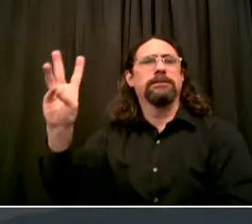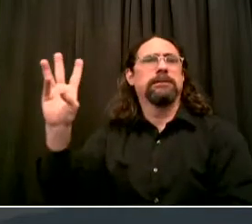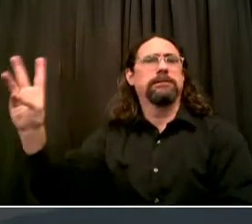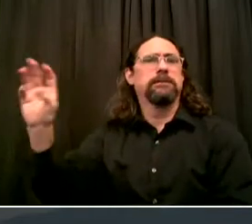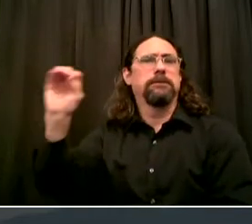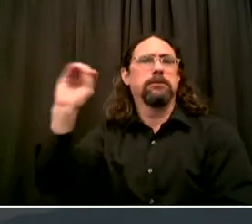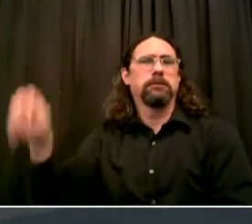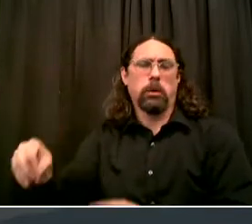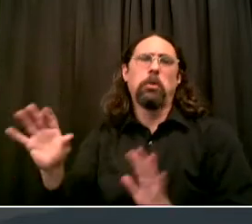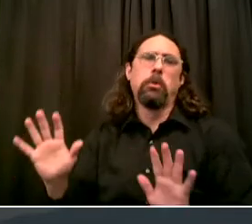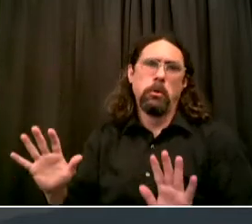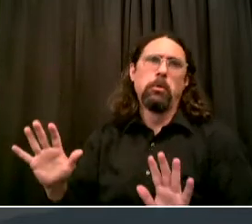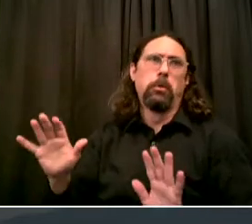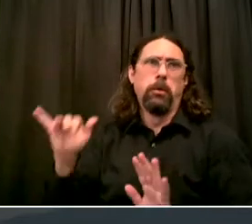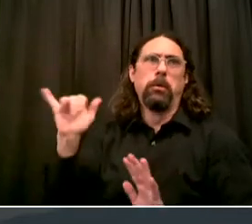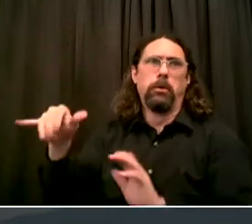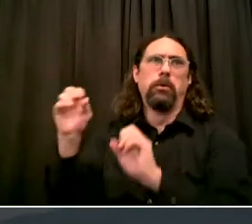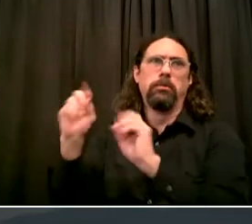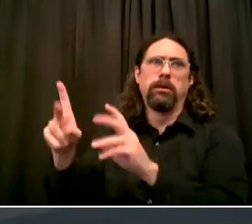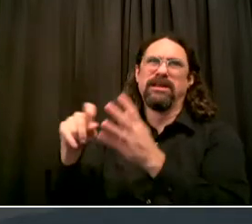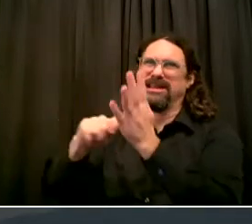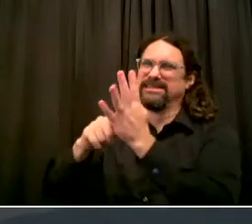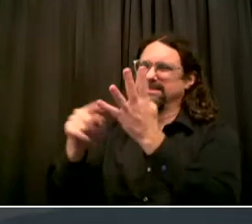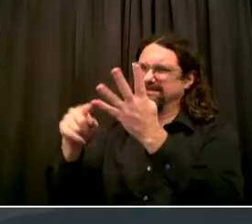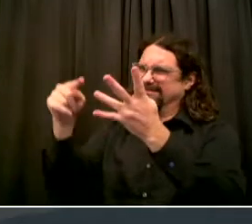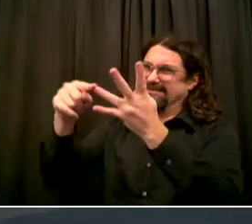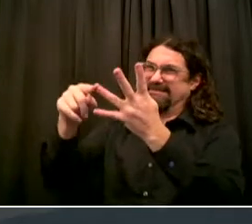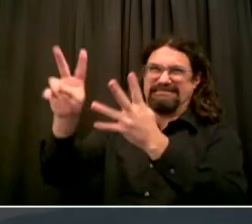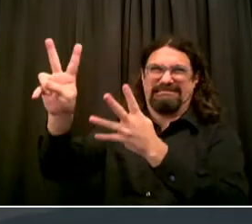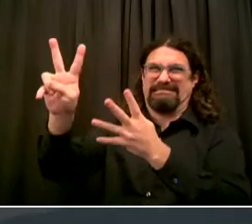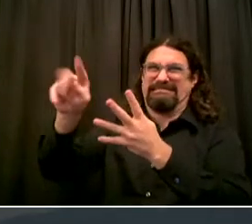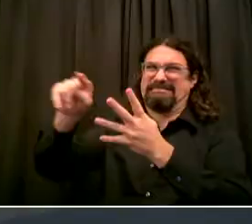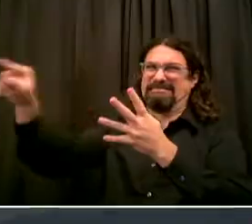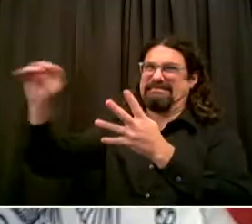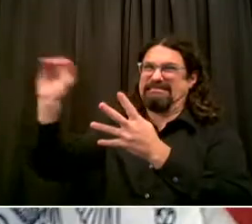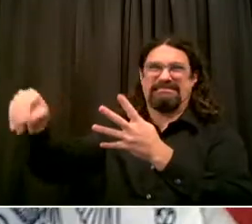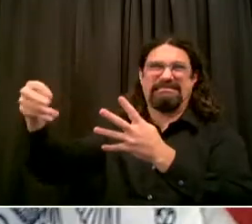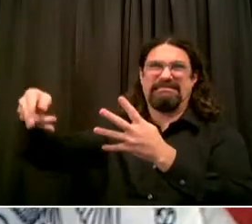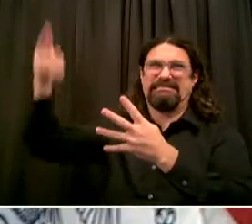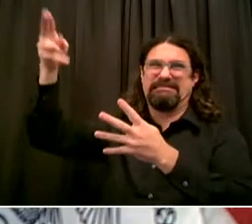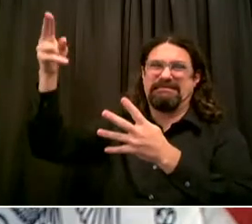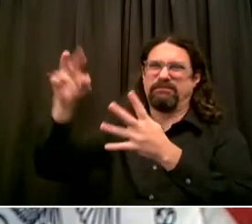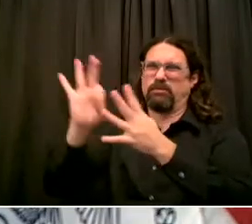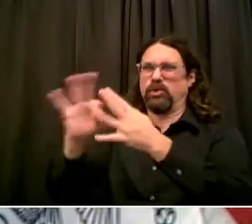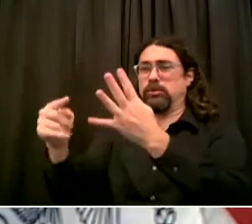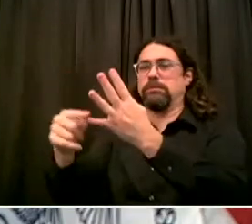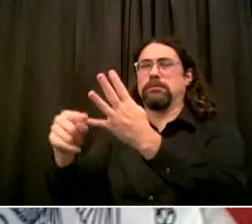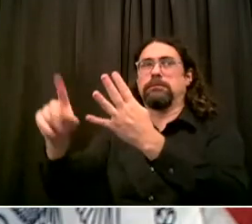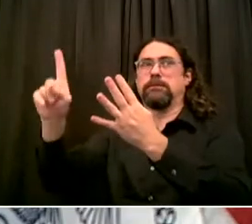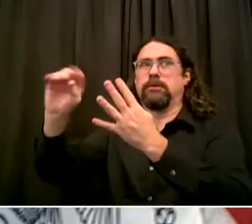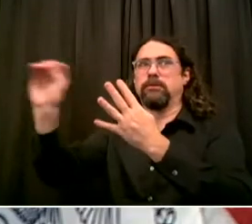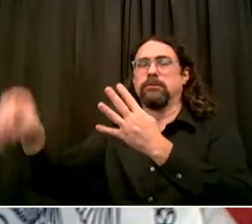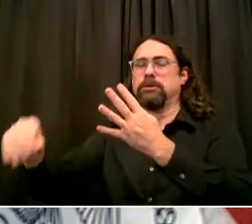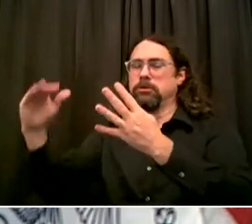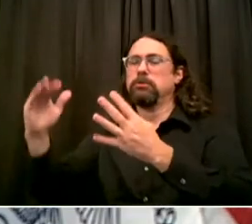THAT IS VERY MUCH THE RANGE WE'VE BEEN N N IN I LAST FEW WEEKS. THAT IS A NUMBEBER THAT IS FAIRLY STABLE.